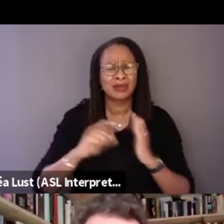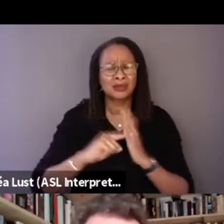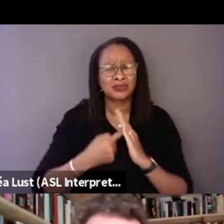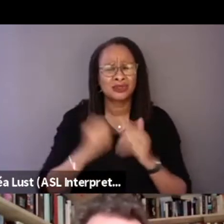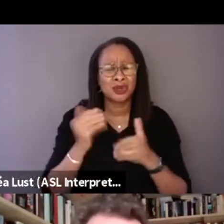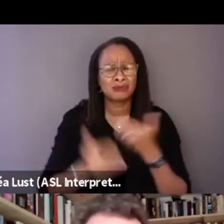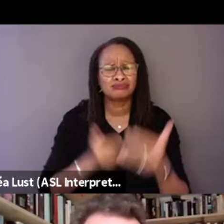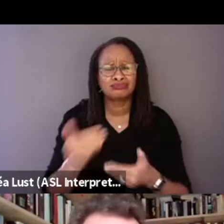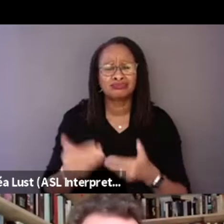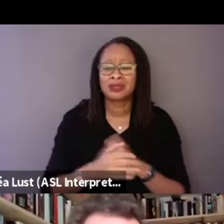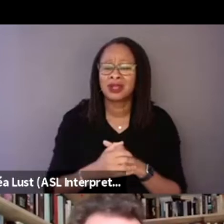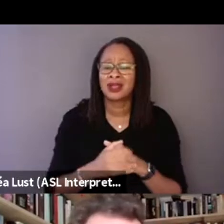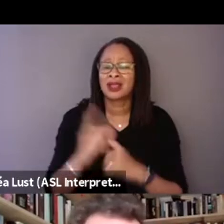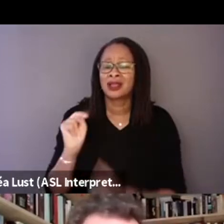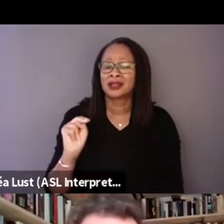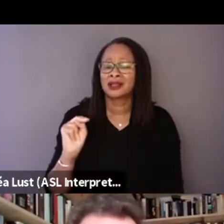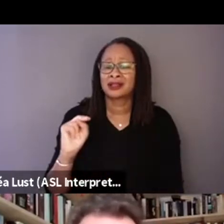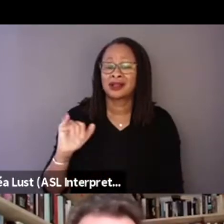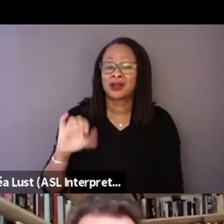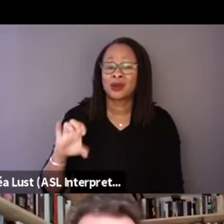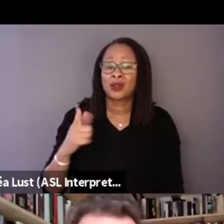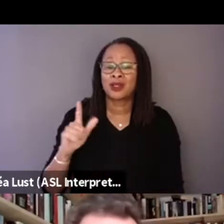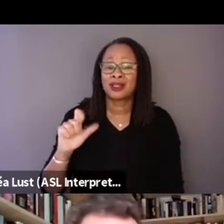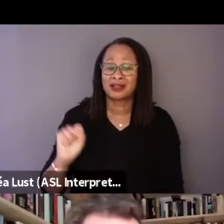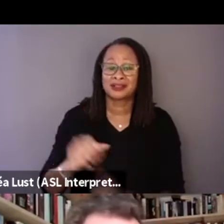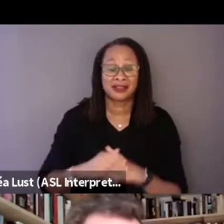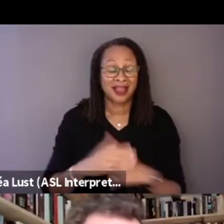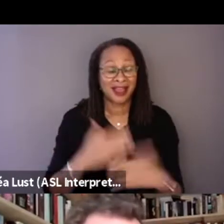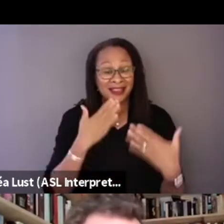Sure, thanks Robert and thank you to the IDA for hosting this.